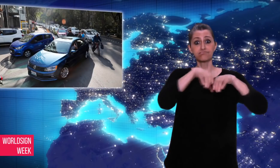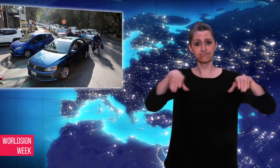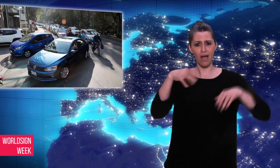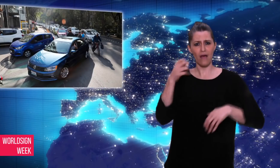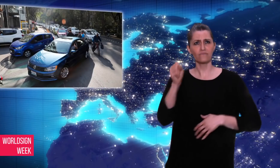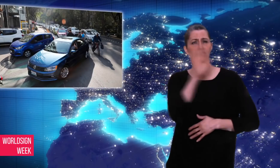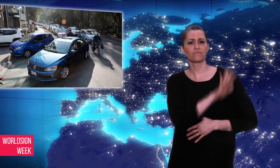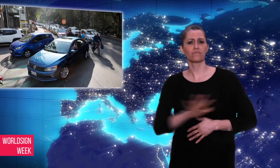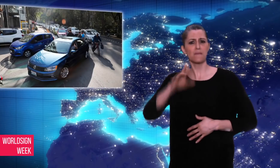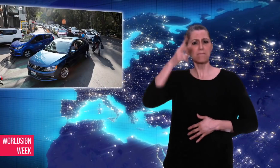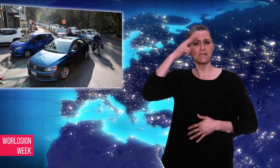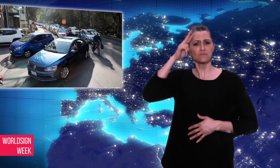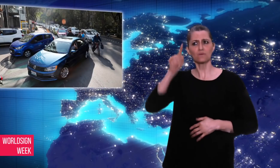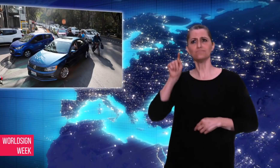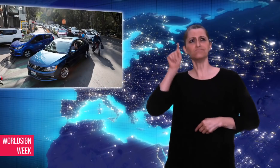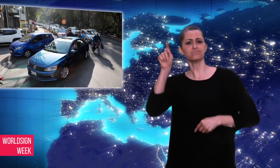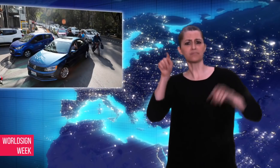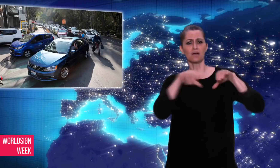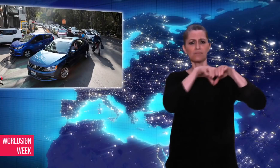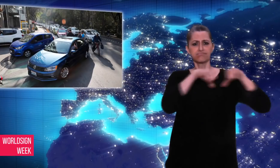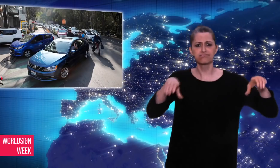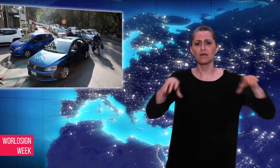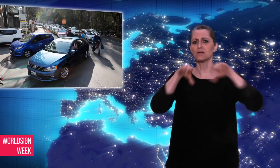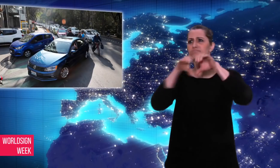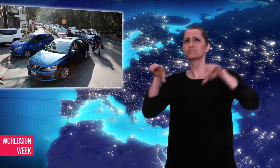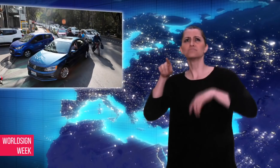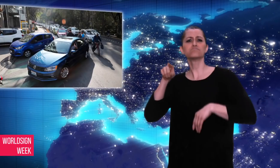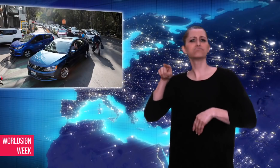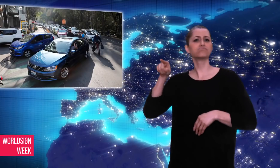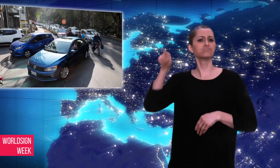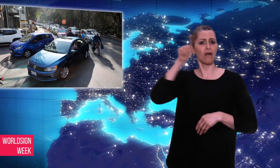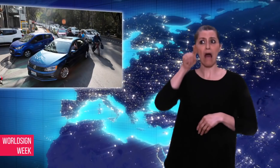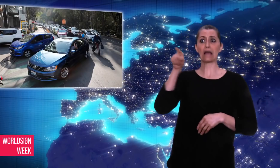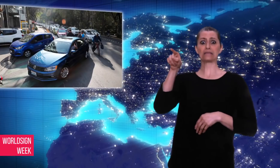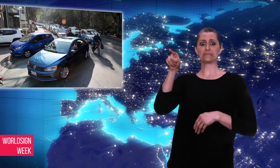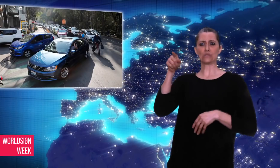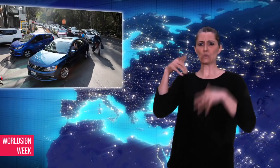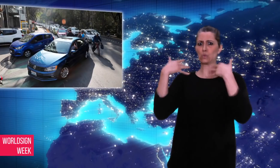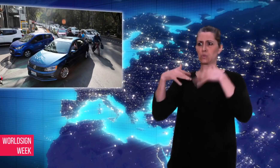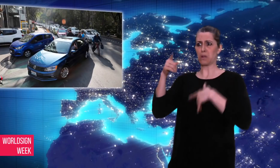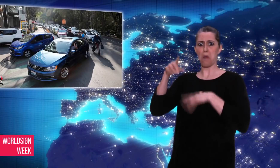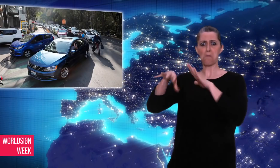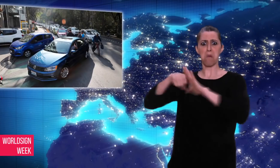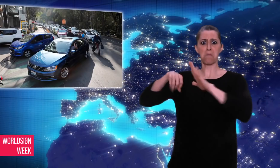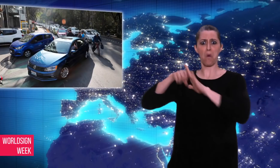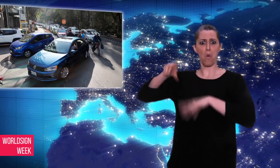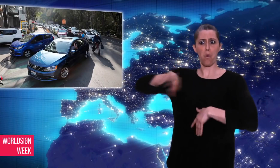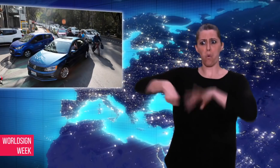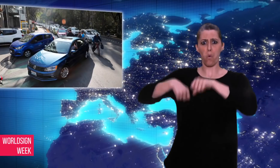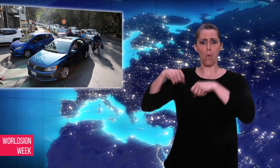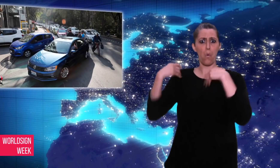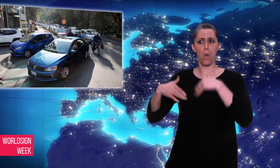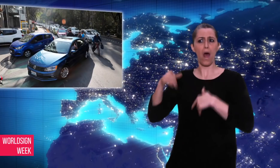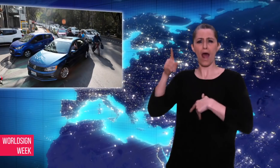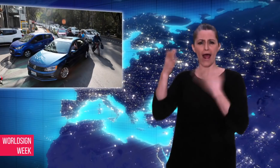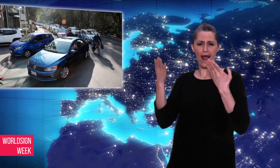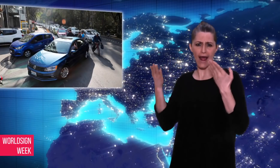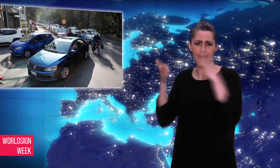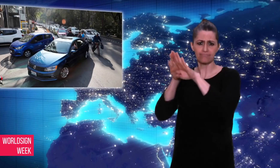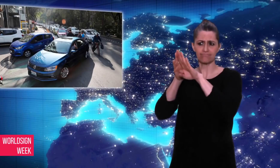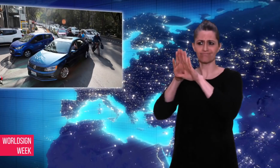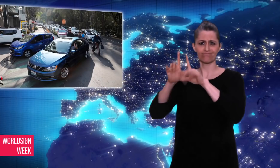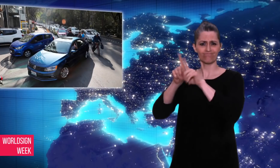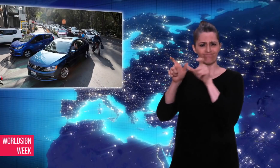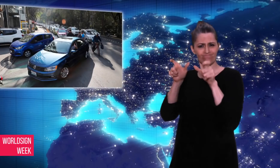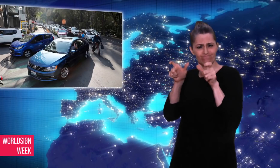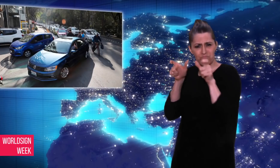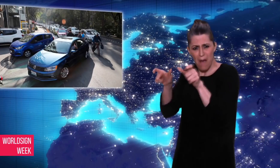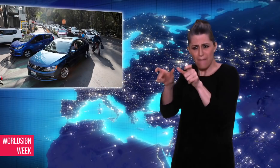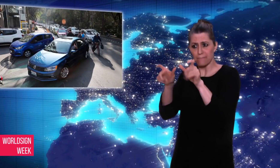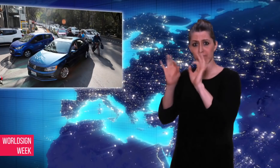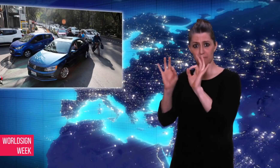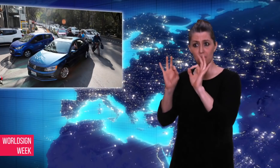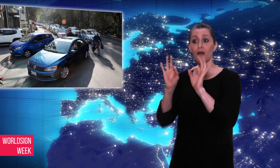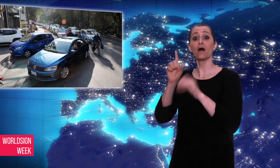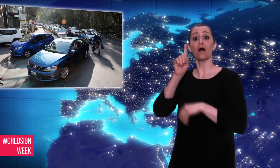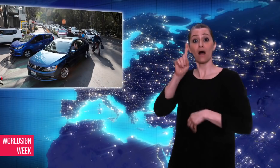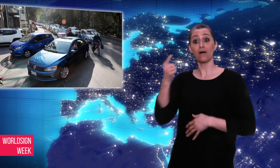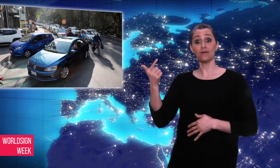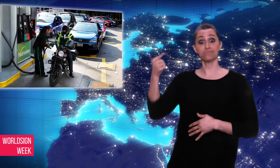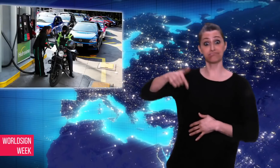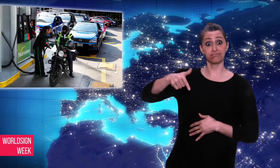was shut down and fuel transferred to guarded trucks.